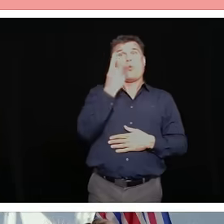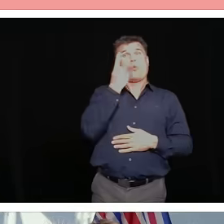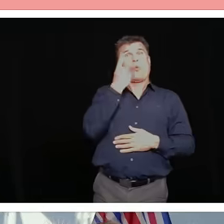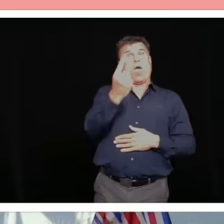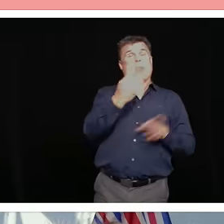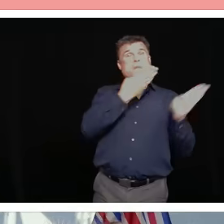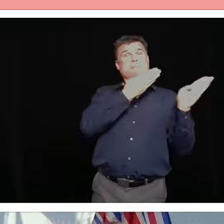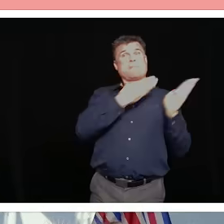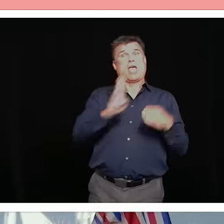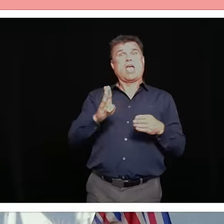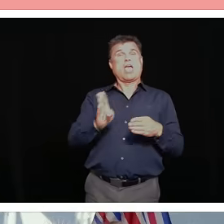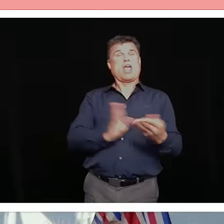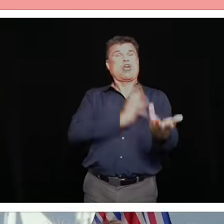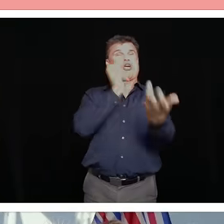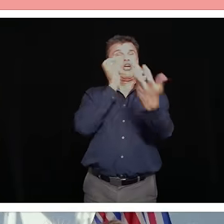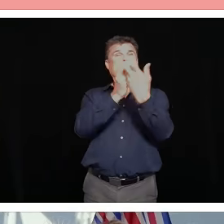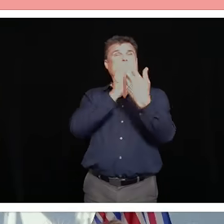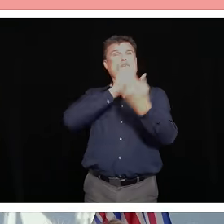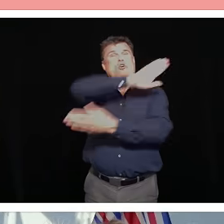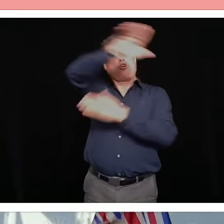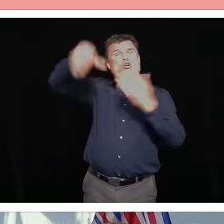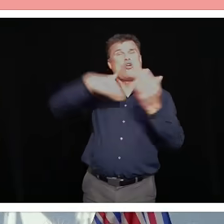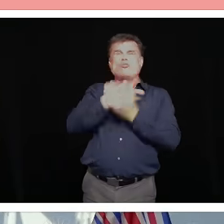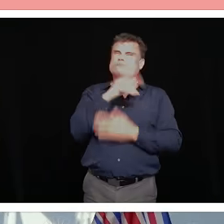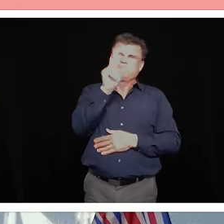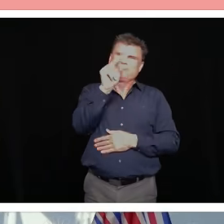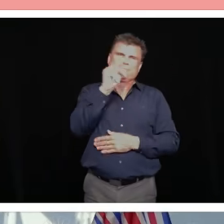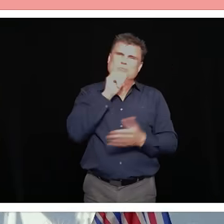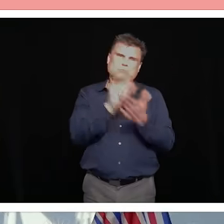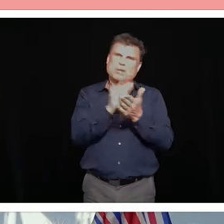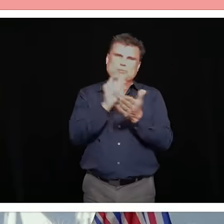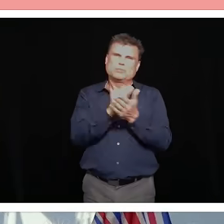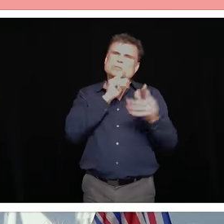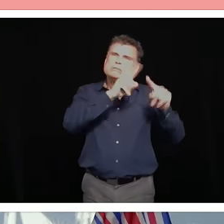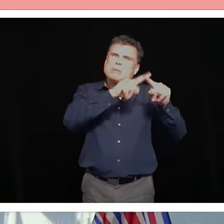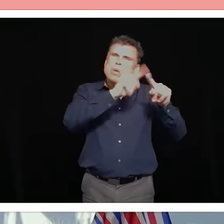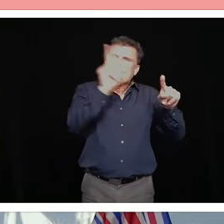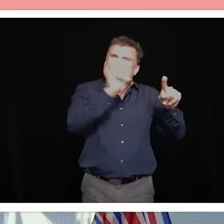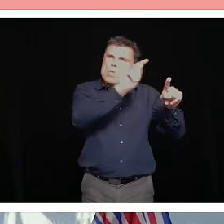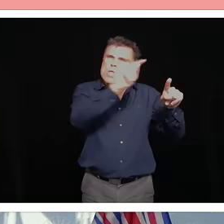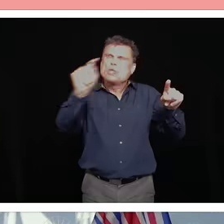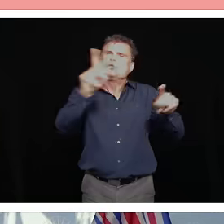staying away from others during the incubation period. This is an update as well